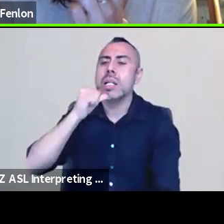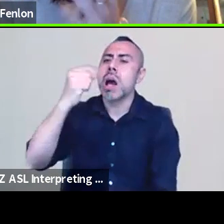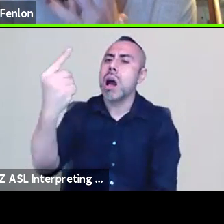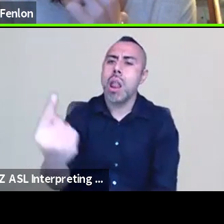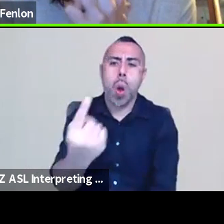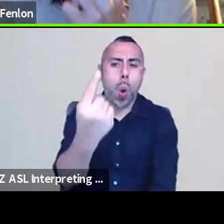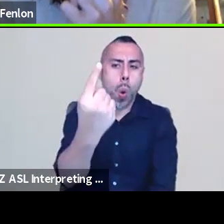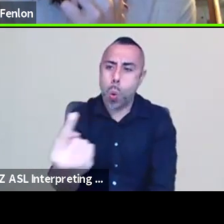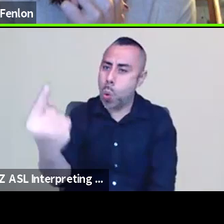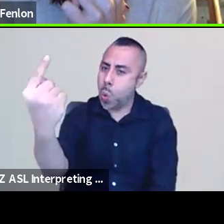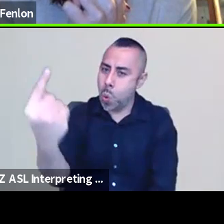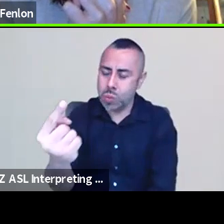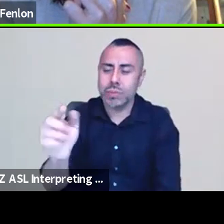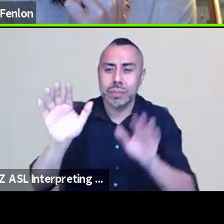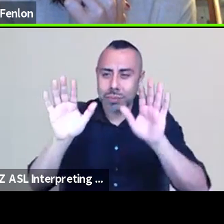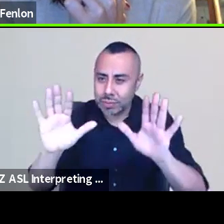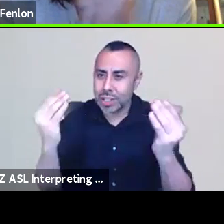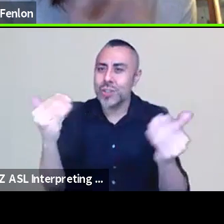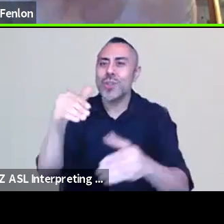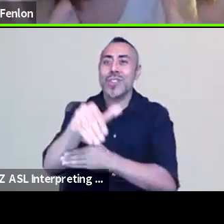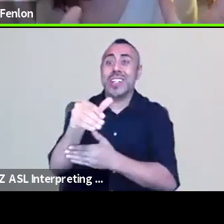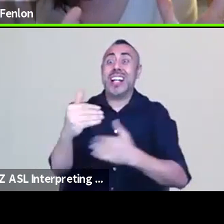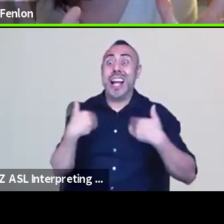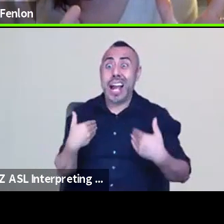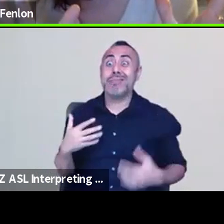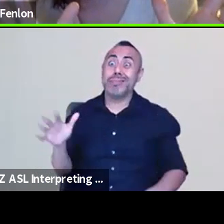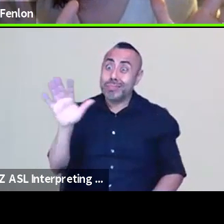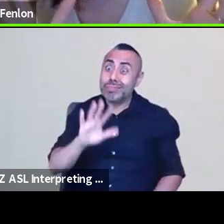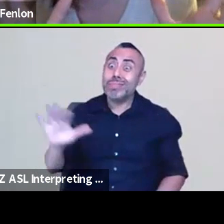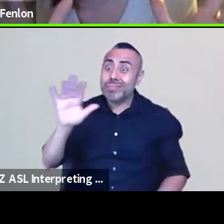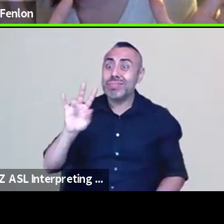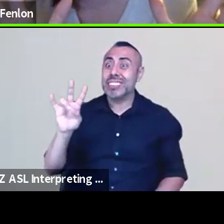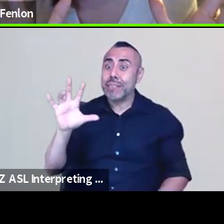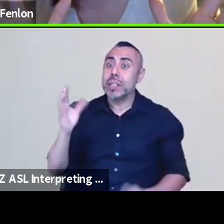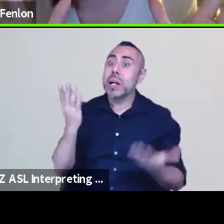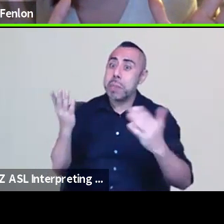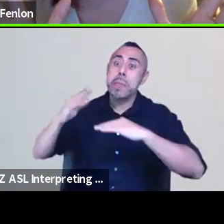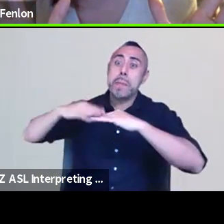So tonight, we had at least 700 people if not many more watching this webinar.